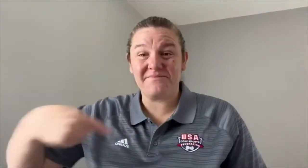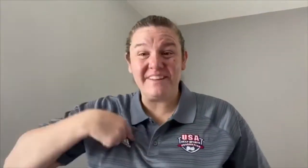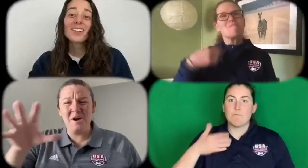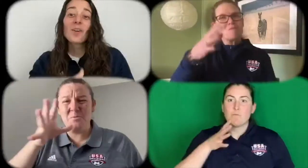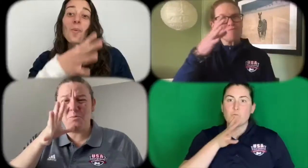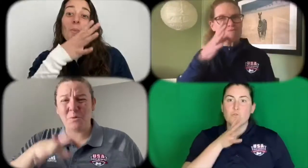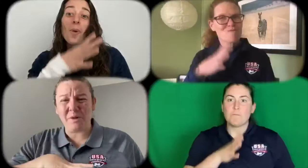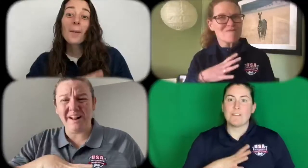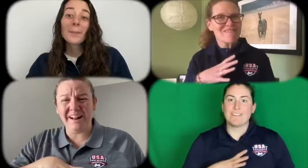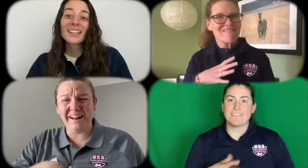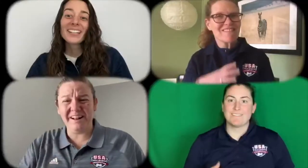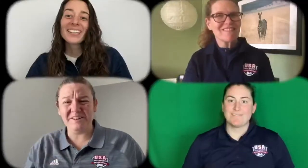I am a Woman,